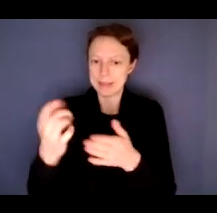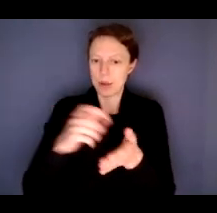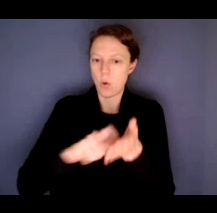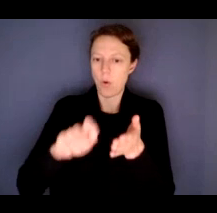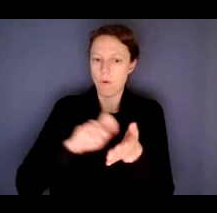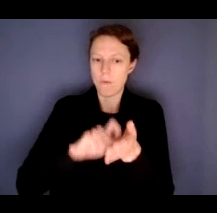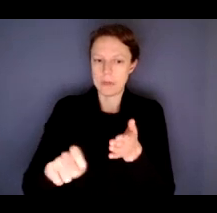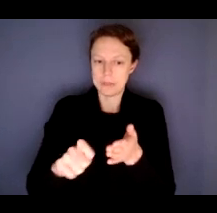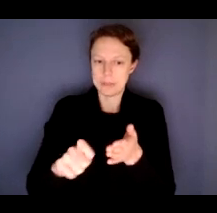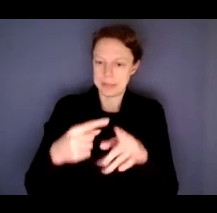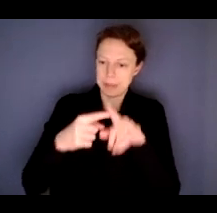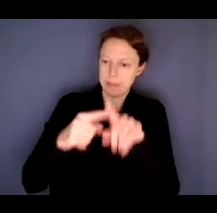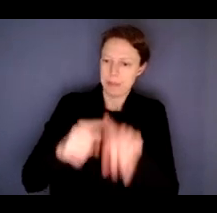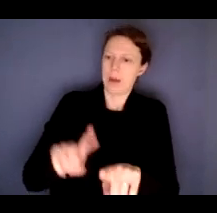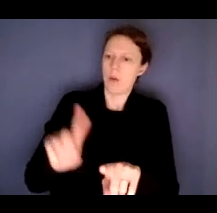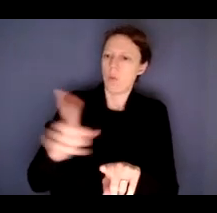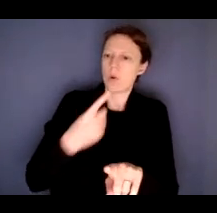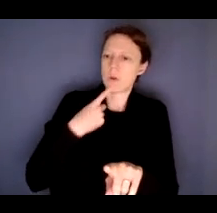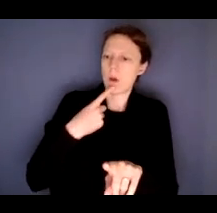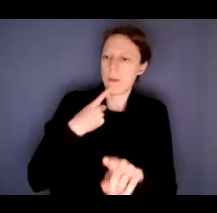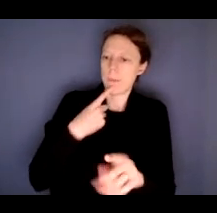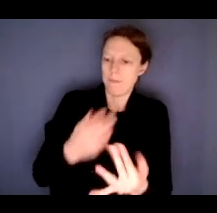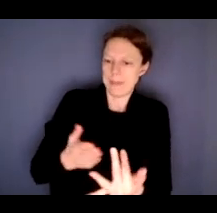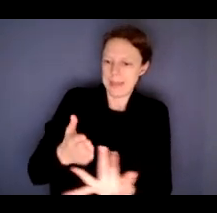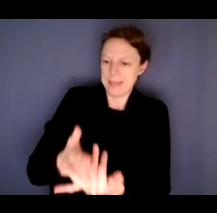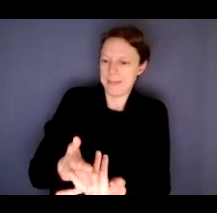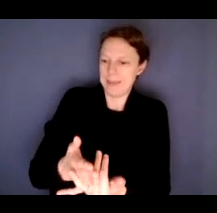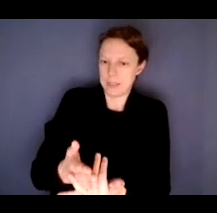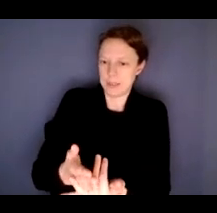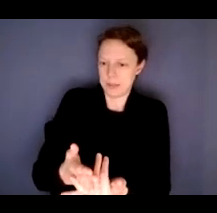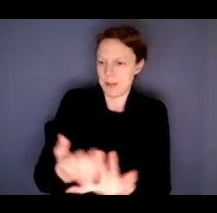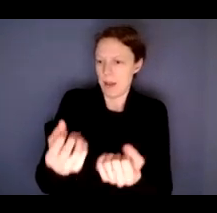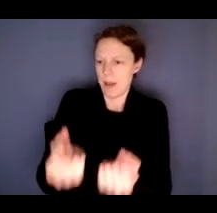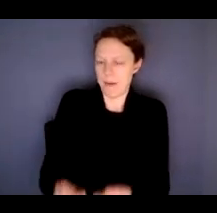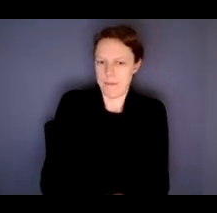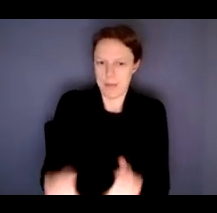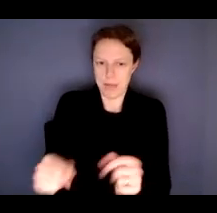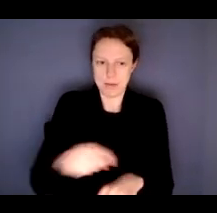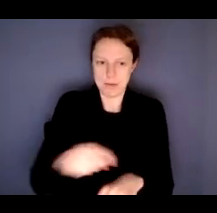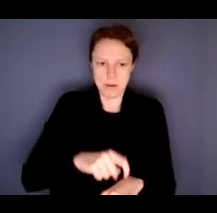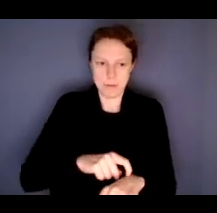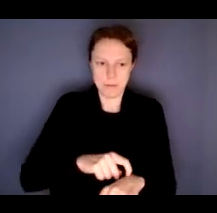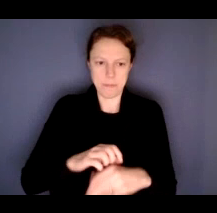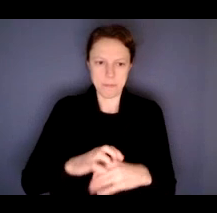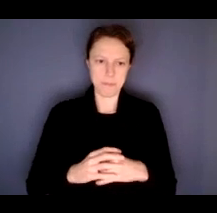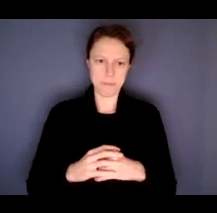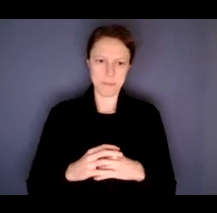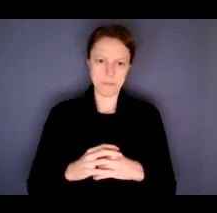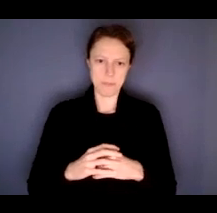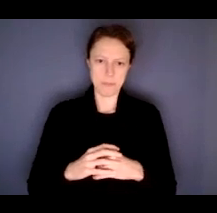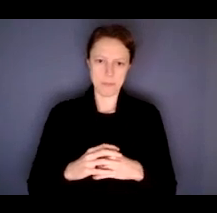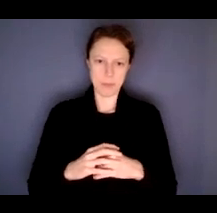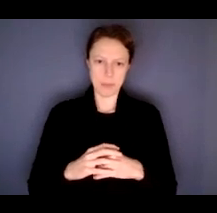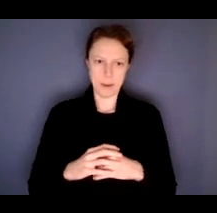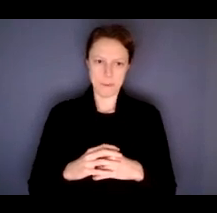of intervention is in place at that time. So turning to talk about Child Safety Officers